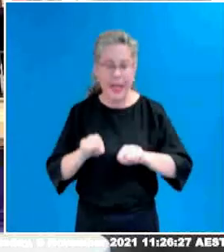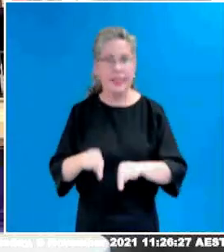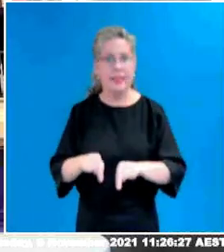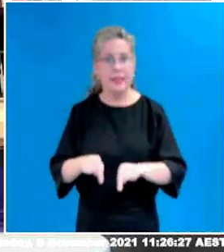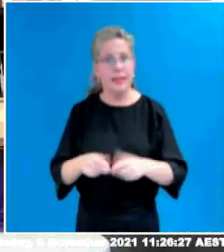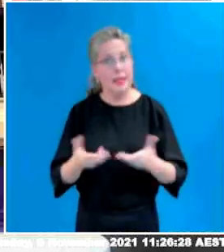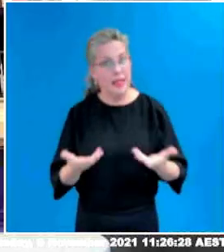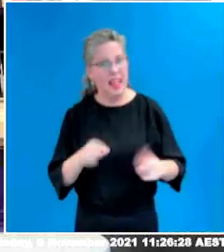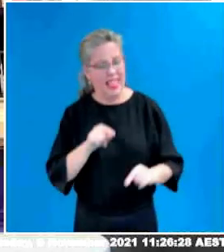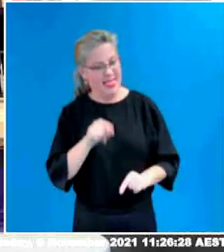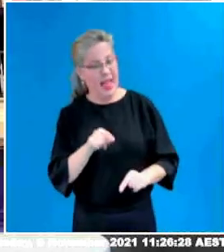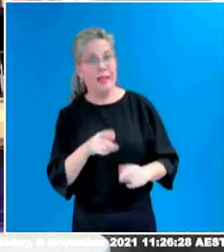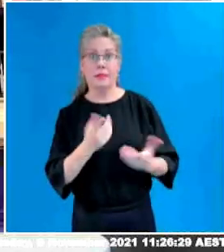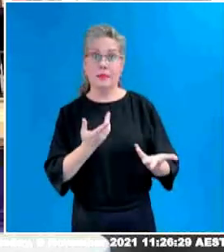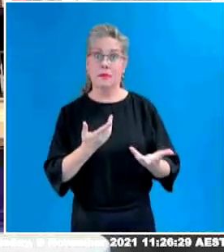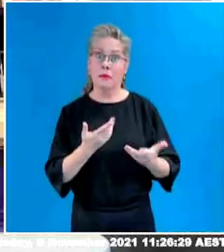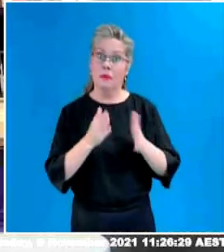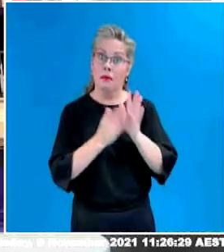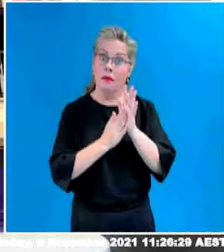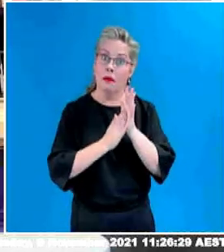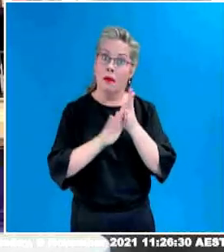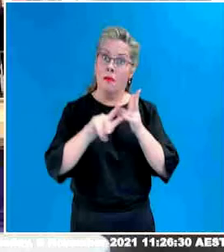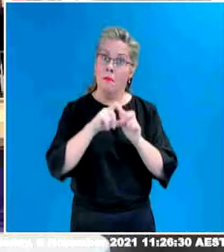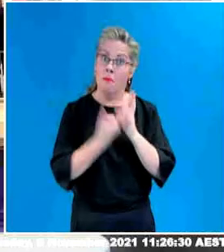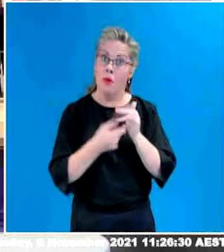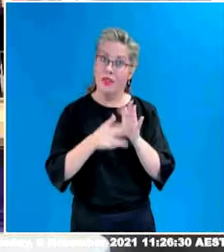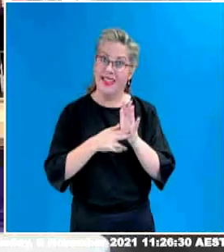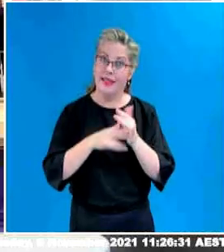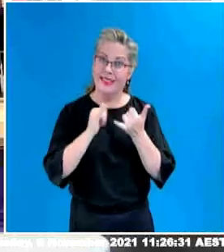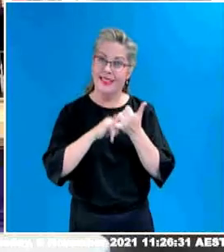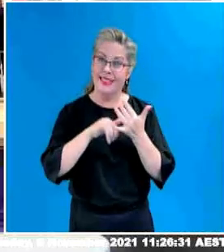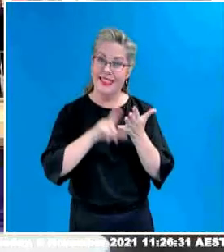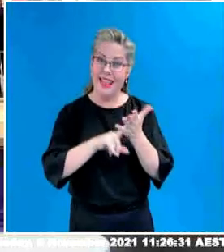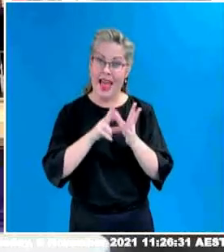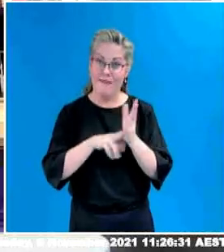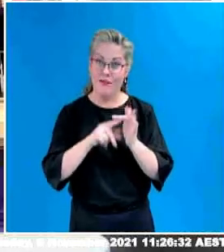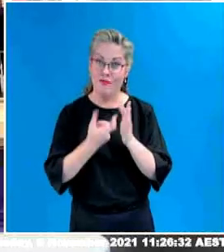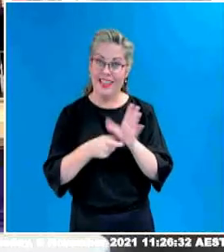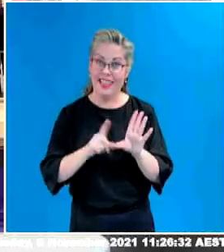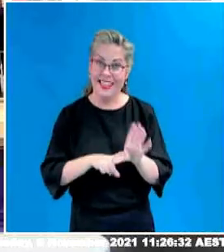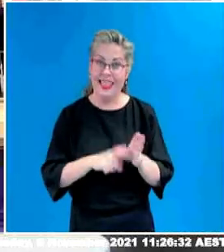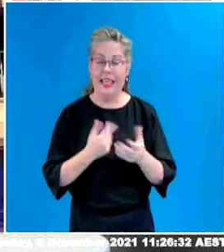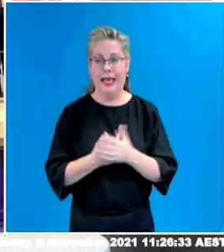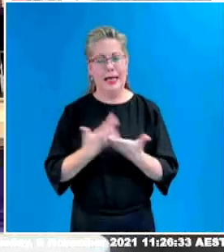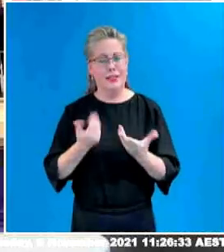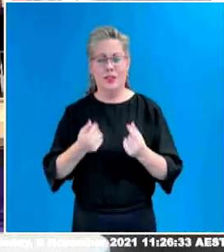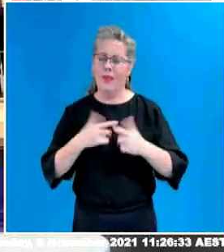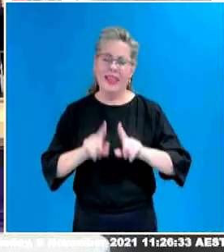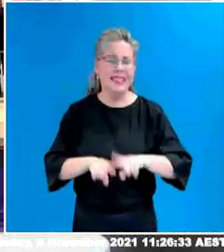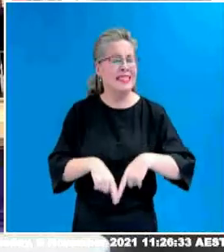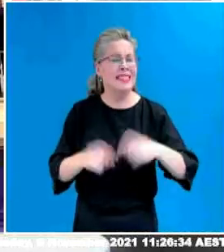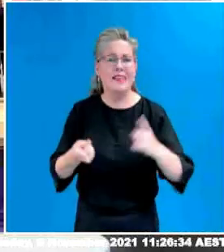Some companies have made great strides in terms of addressing how they operate, particularly around their supply chain.